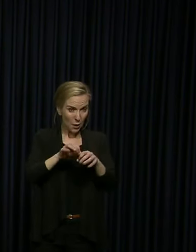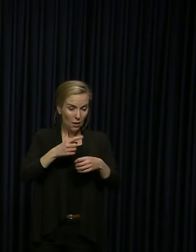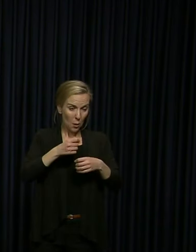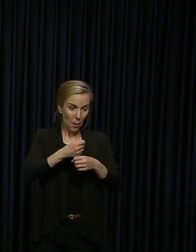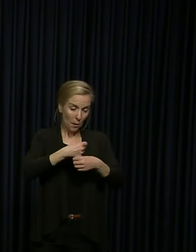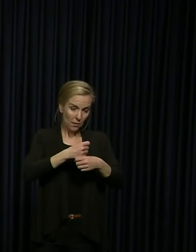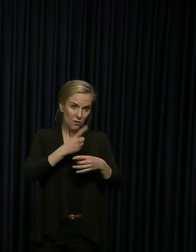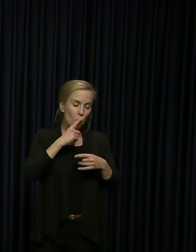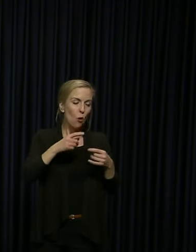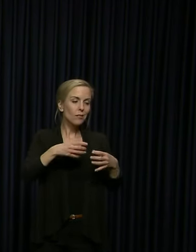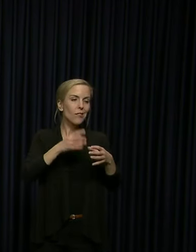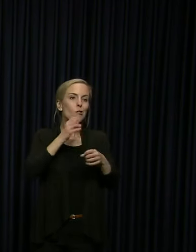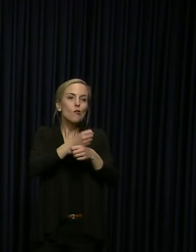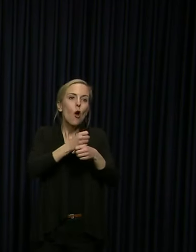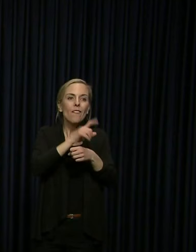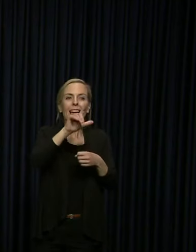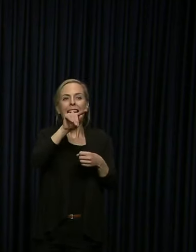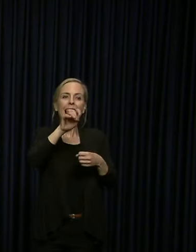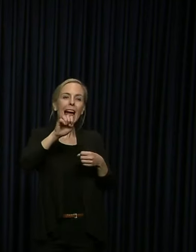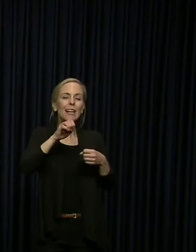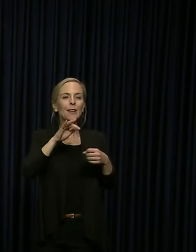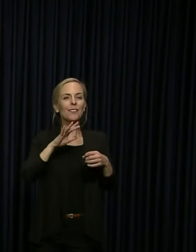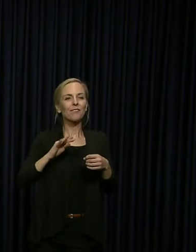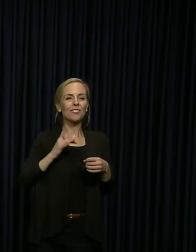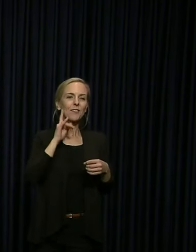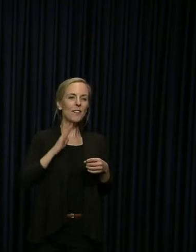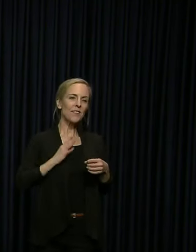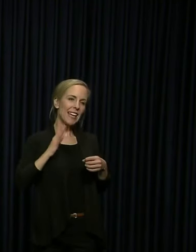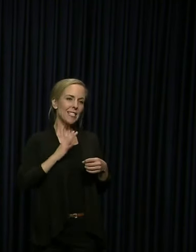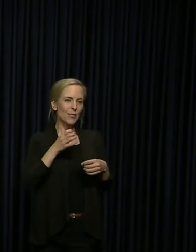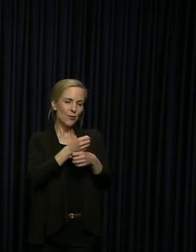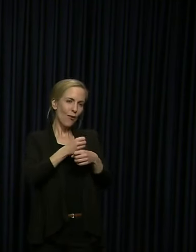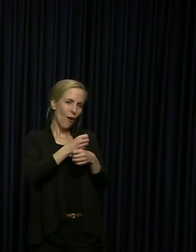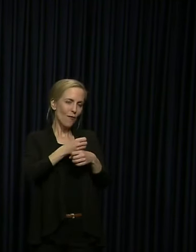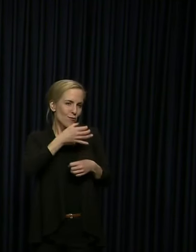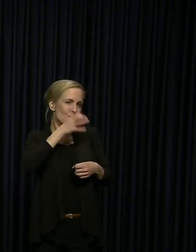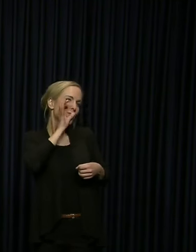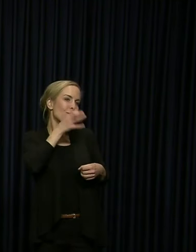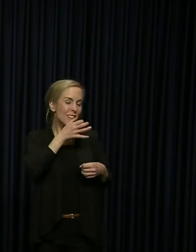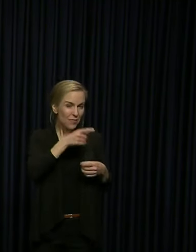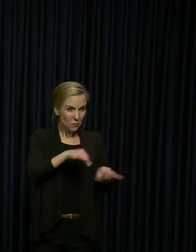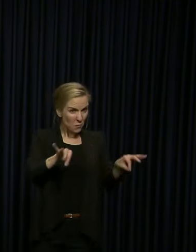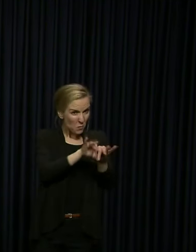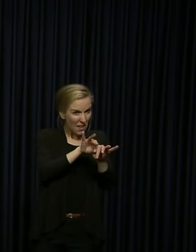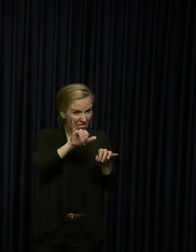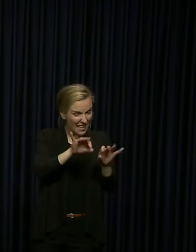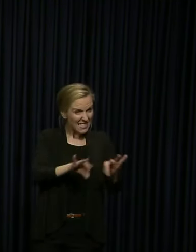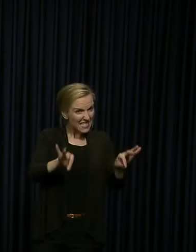OTHERS IF AN EMPLOYEE HAS TESTED POSITIVE. I THINK IN THESE SITUATIONS IT